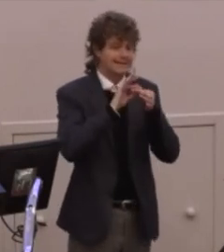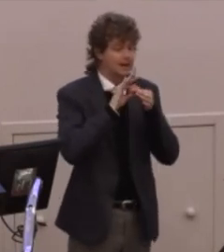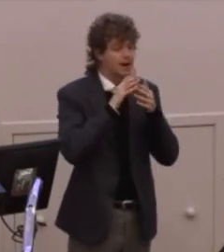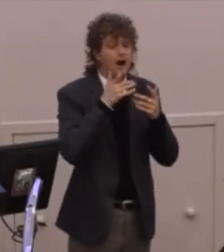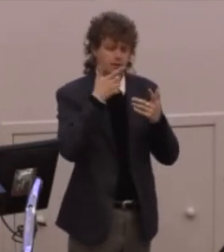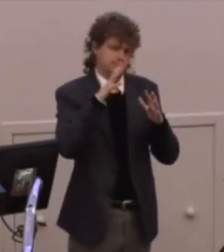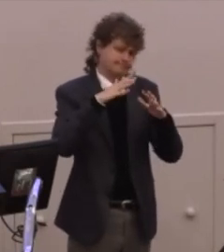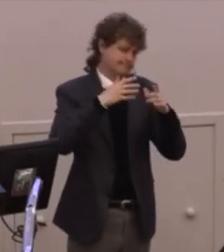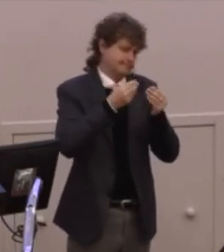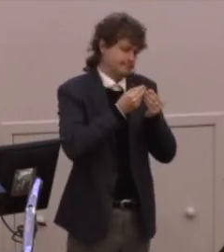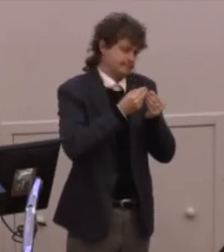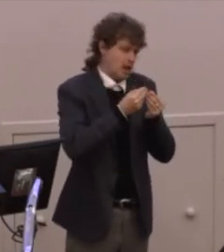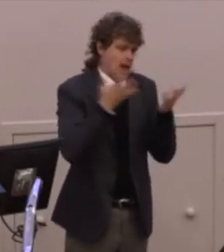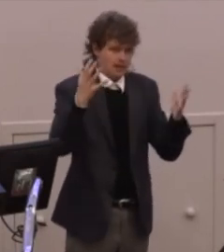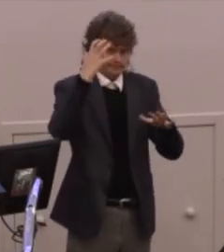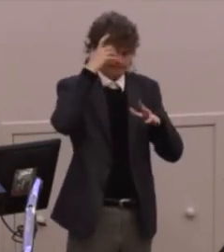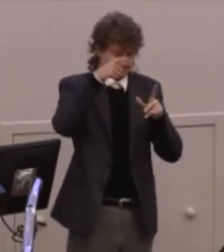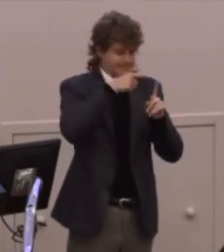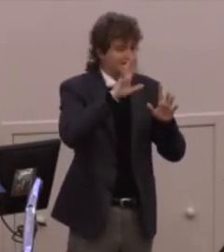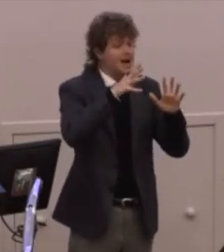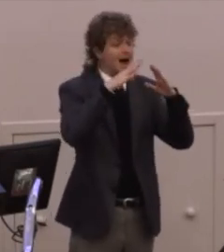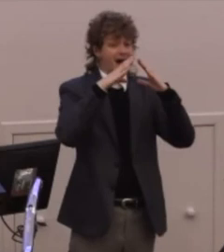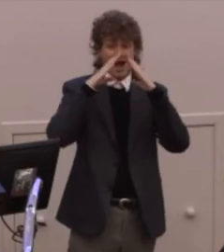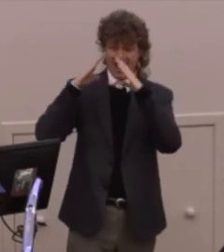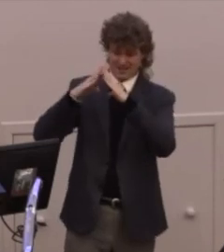of disabled and queer people. I also want to highlight that this is all